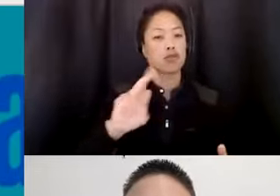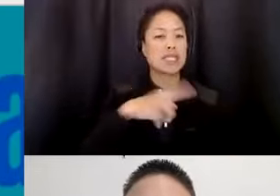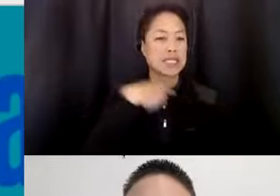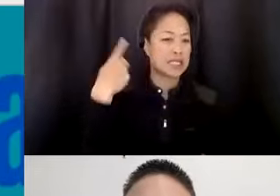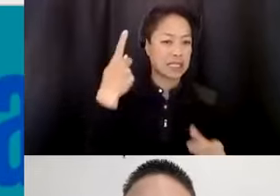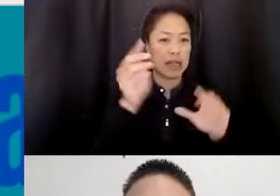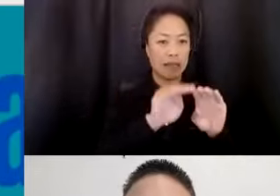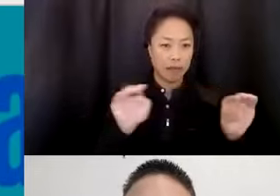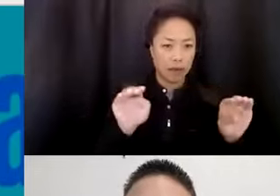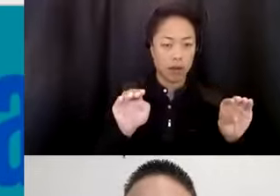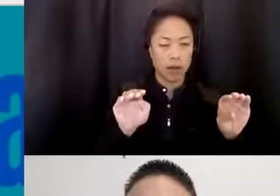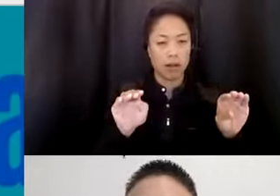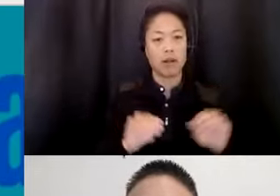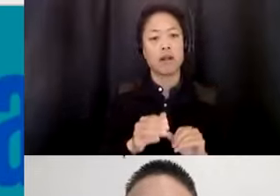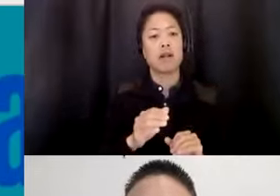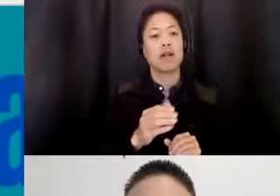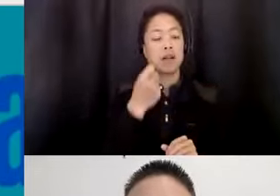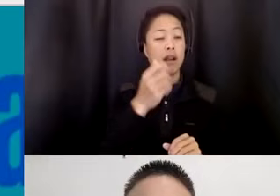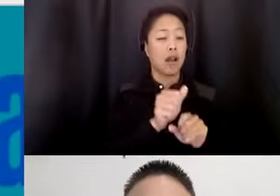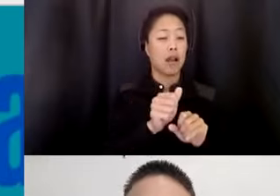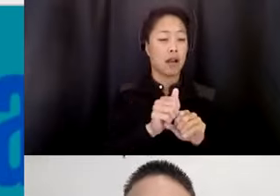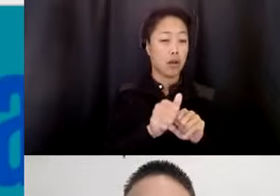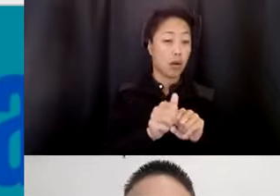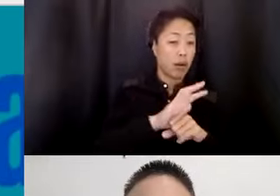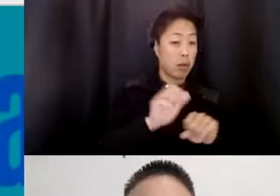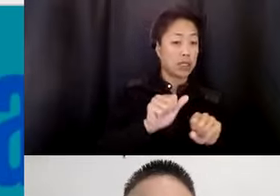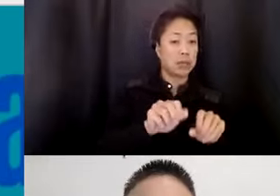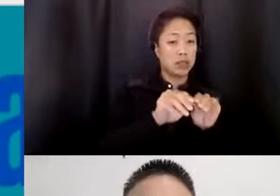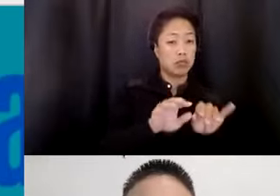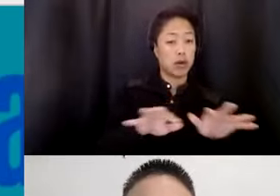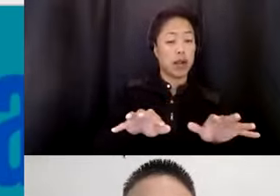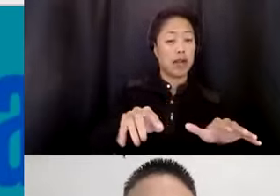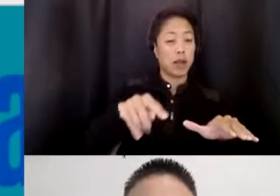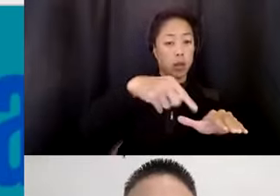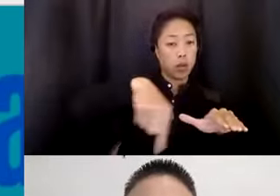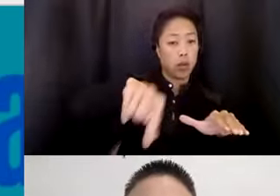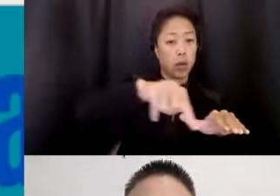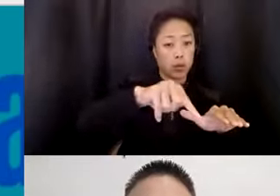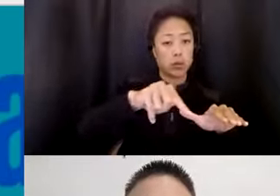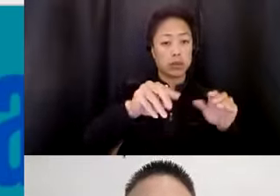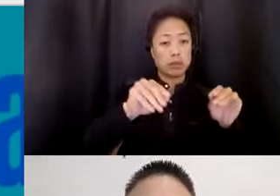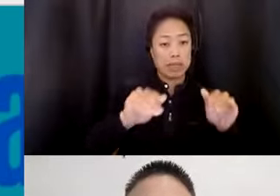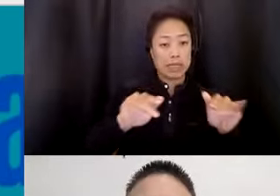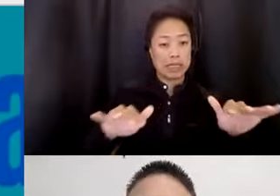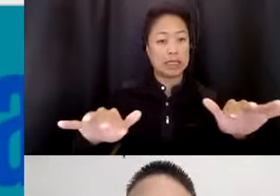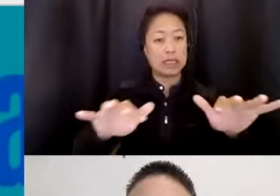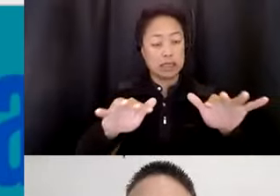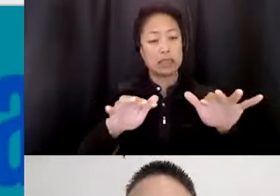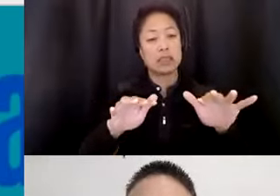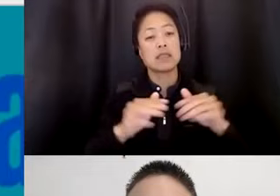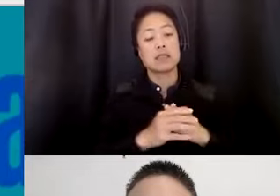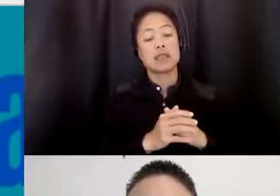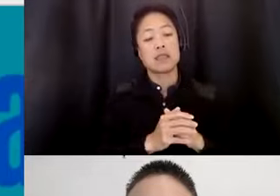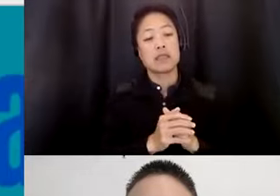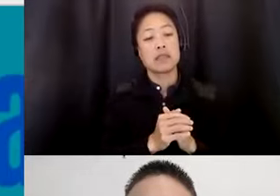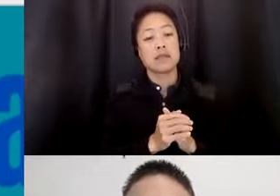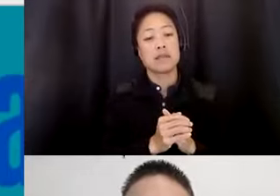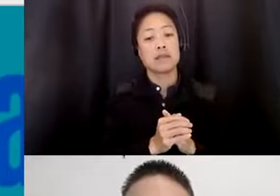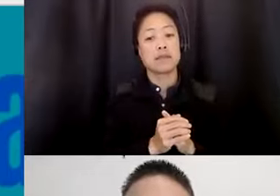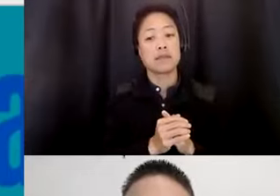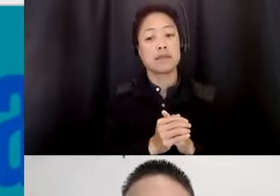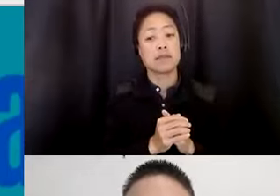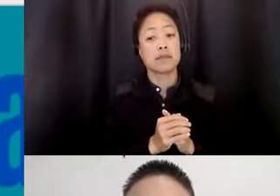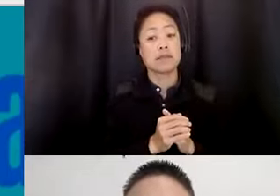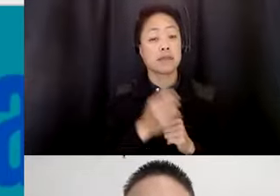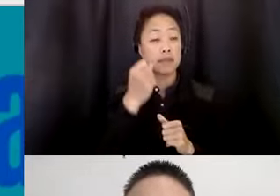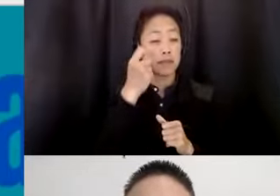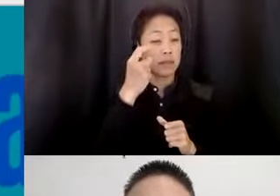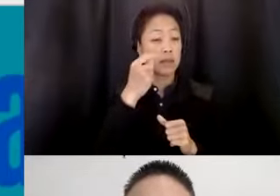being potentially spread in those spaces. But the numbers have been continuing to go up